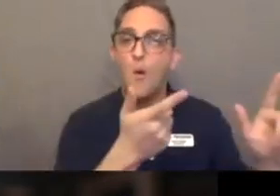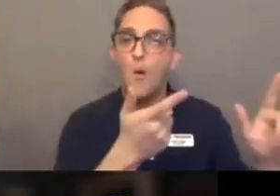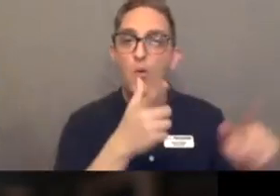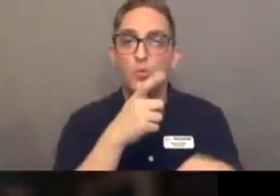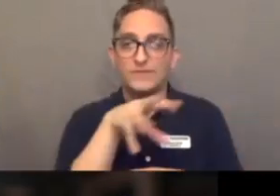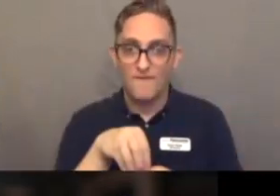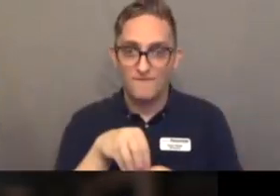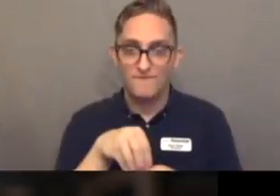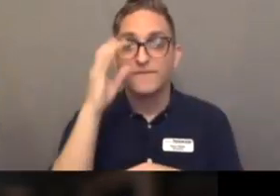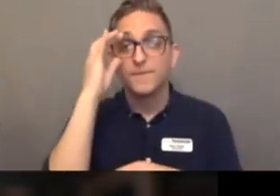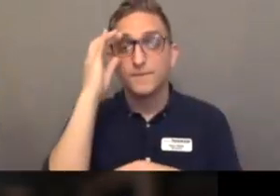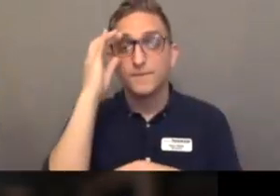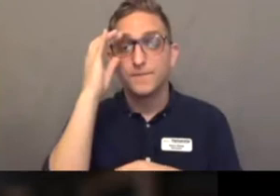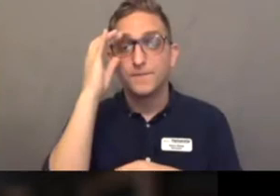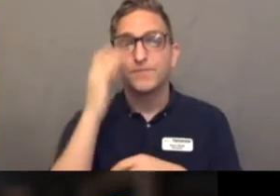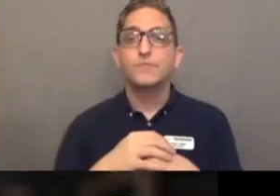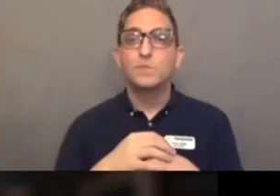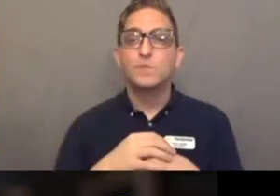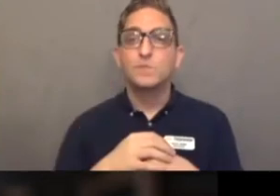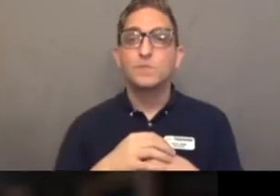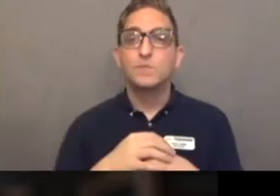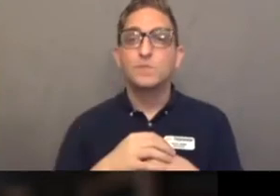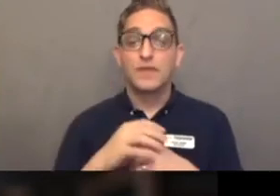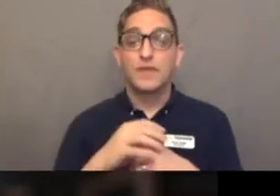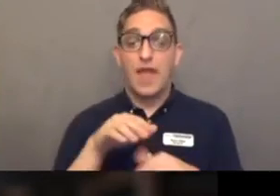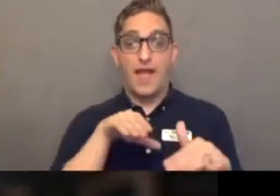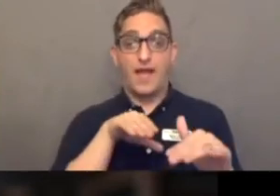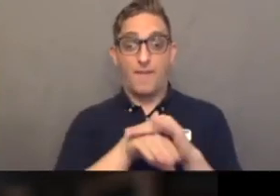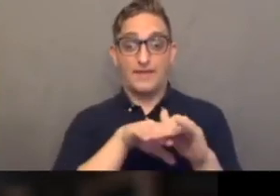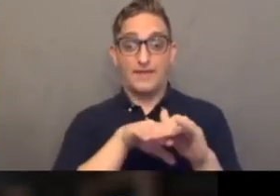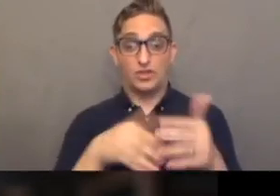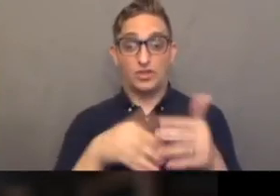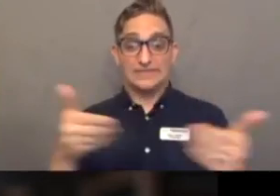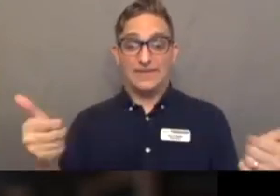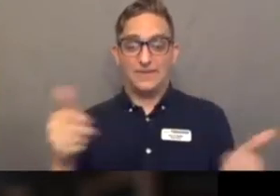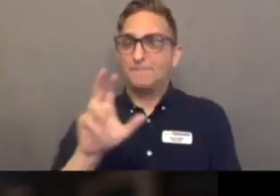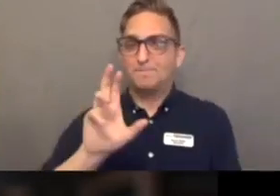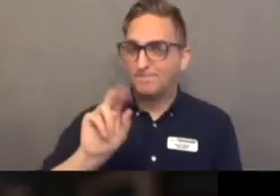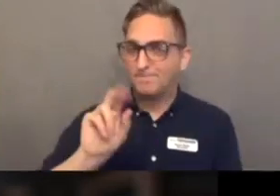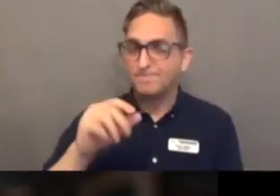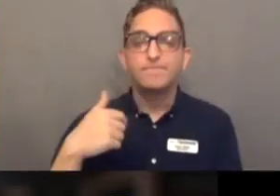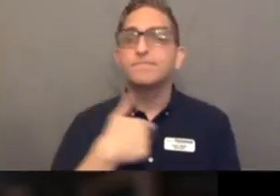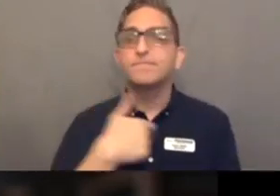it out because we don't want to send the message that accessibility is something you do after